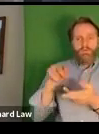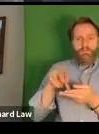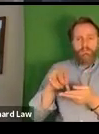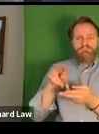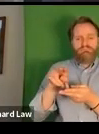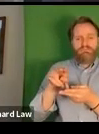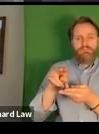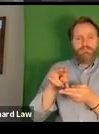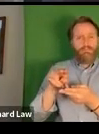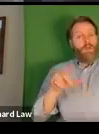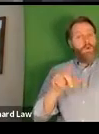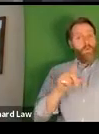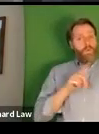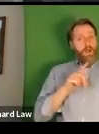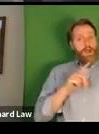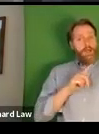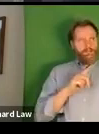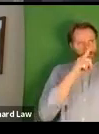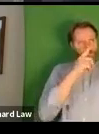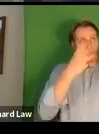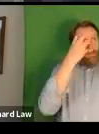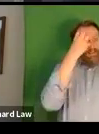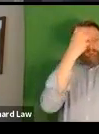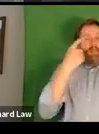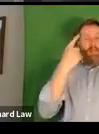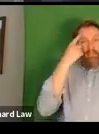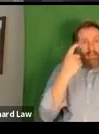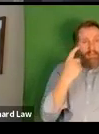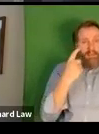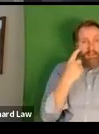because they think they'll be able to get away with it and I think this is